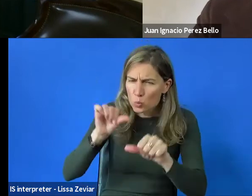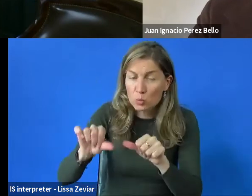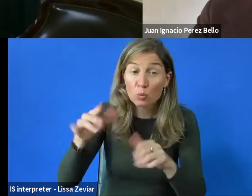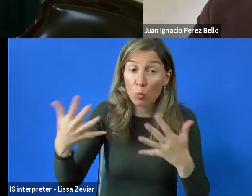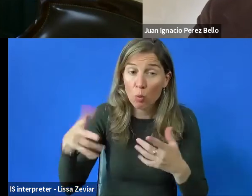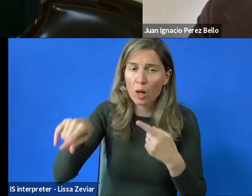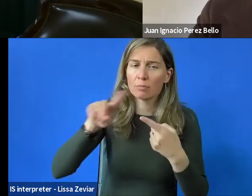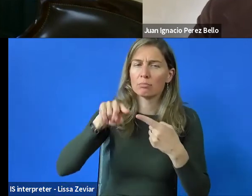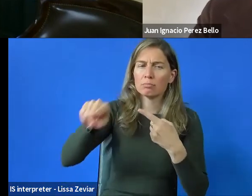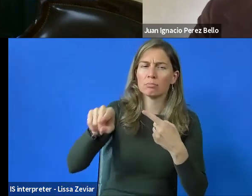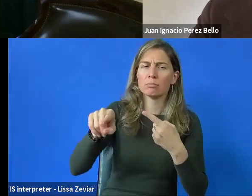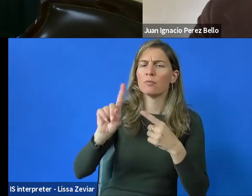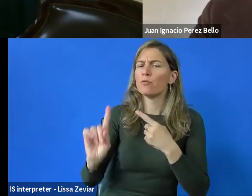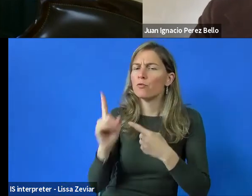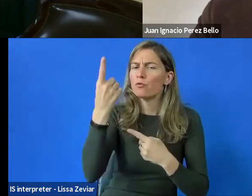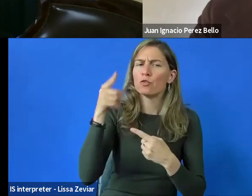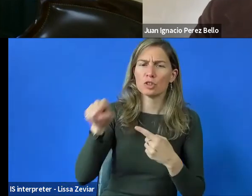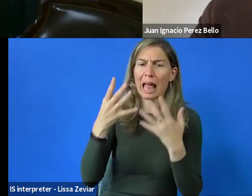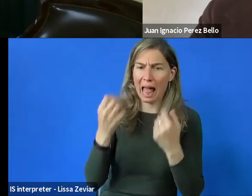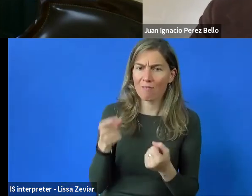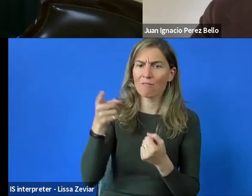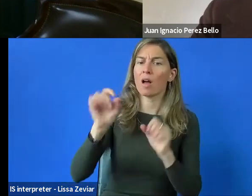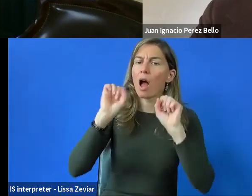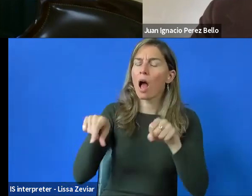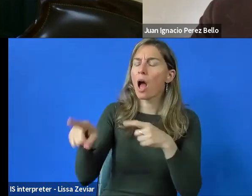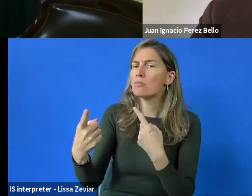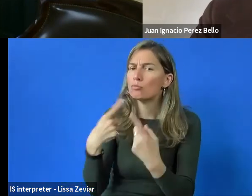This is not very known as a procedure especially since the mandate